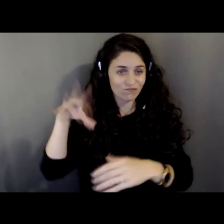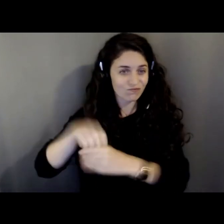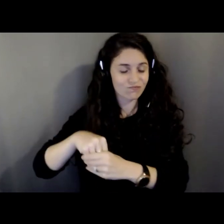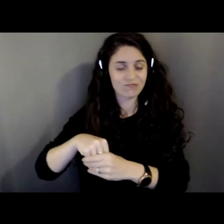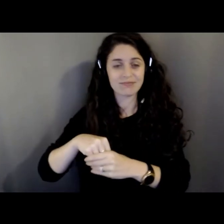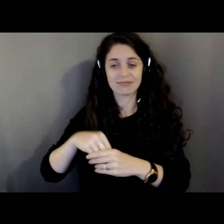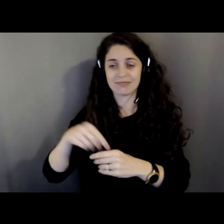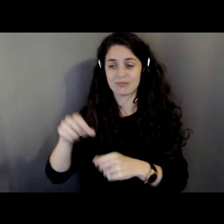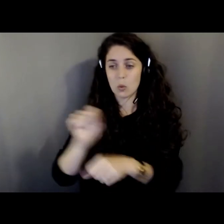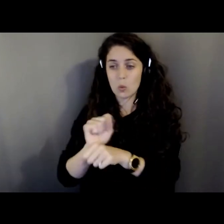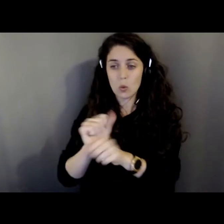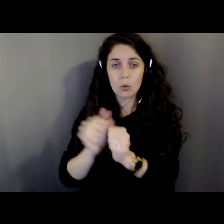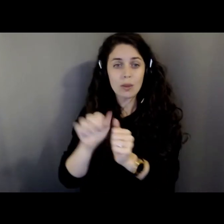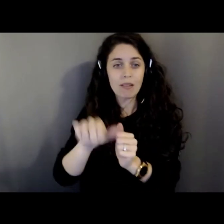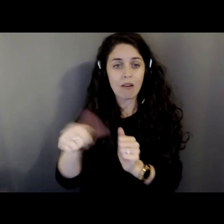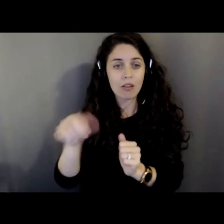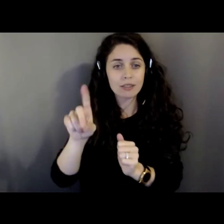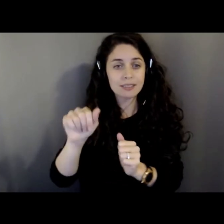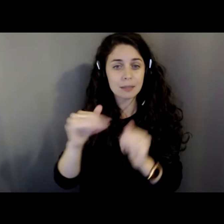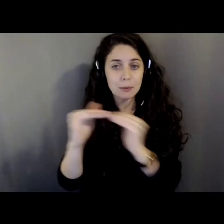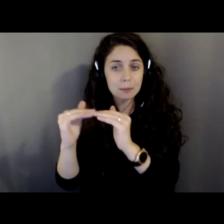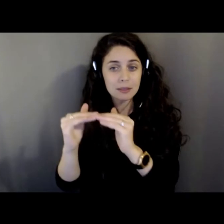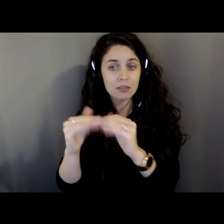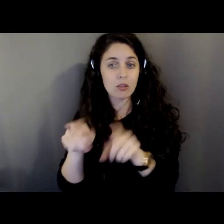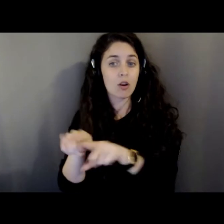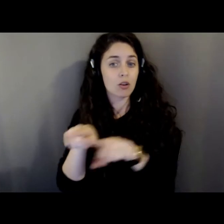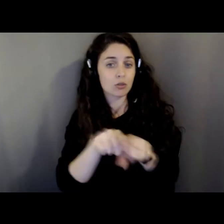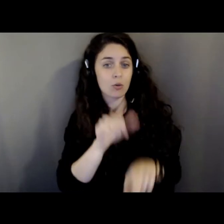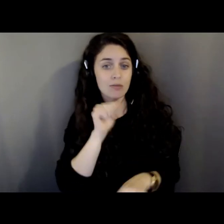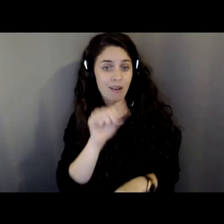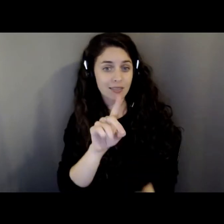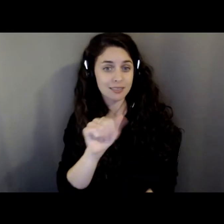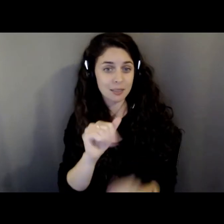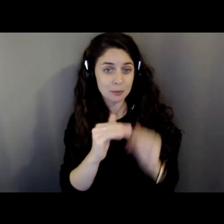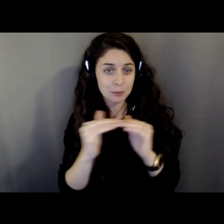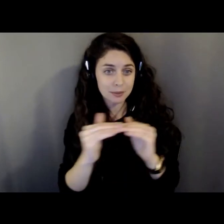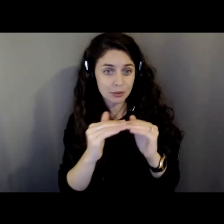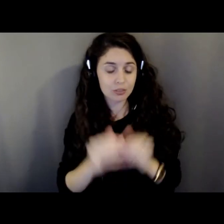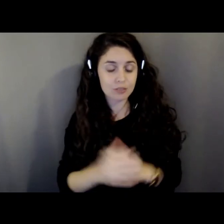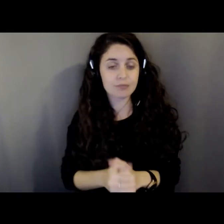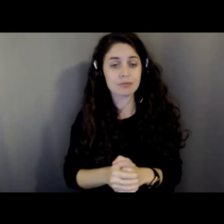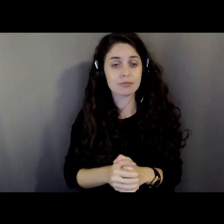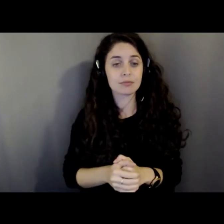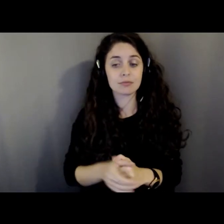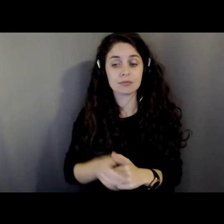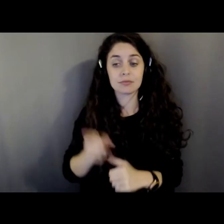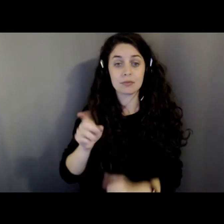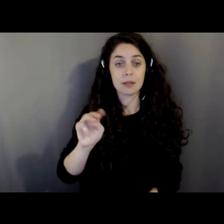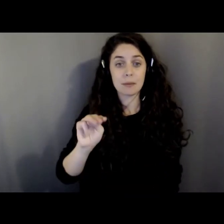disabled peers as well as non-disabled. During the MIUSA prep workshop,